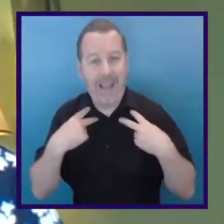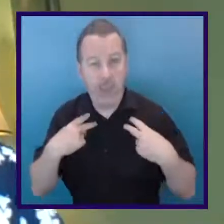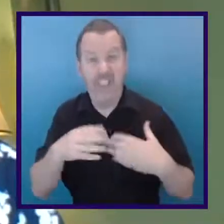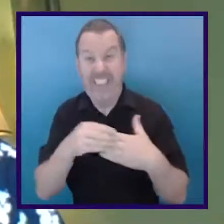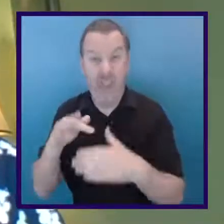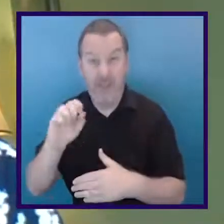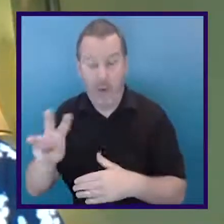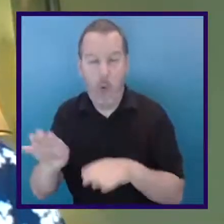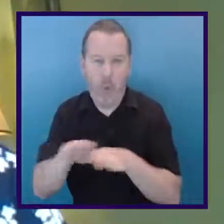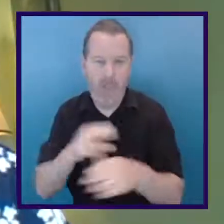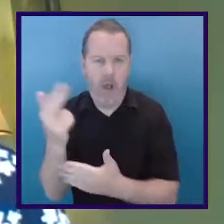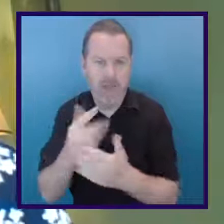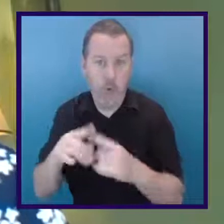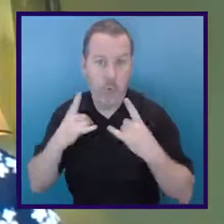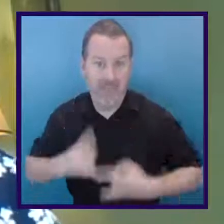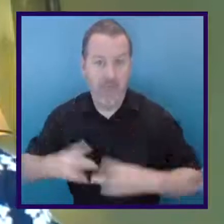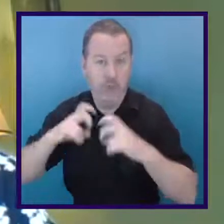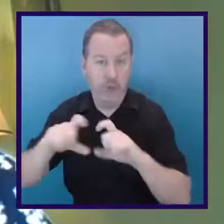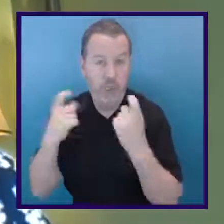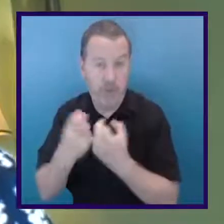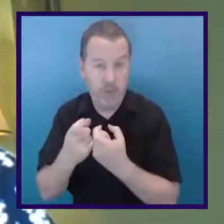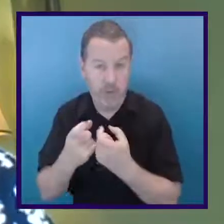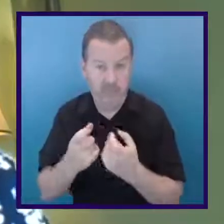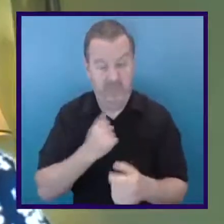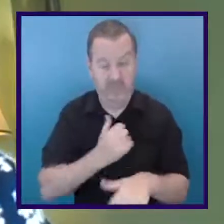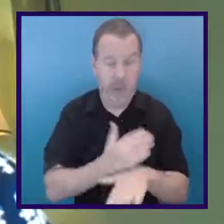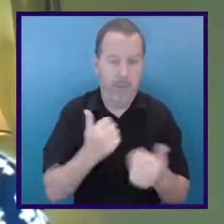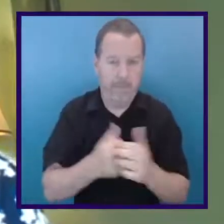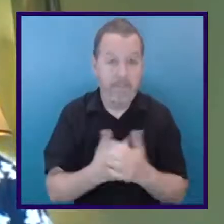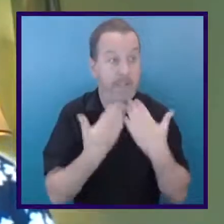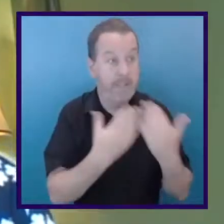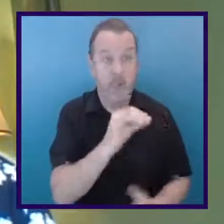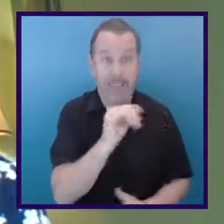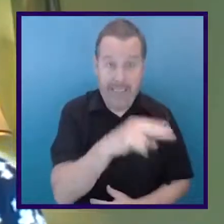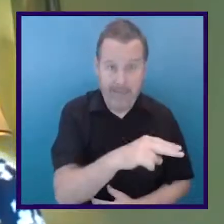So, thanks to Ian for taking us through highlights of this year's research, giving us plenty